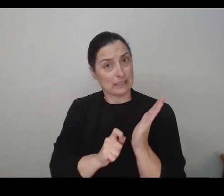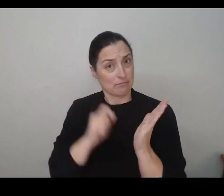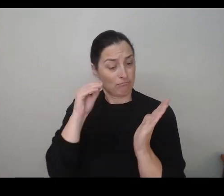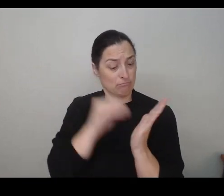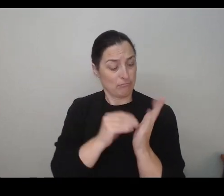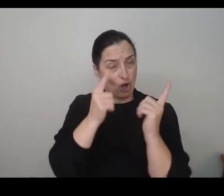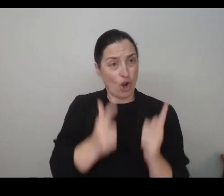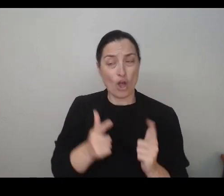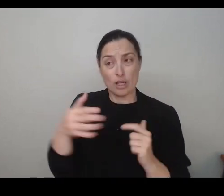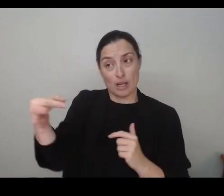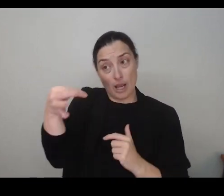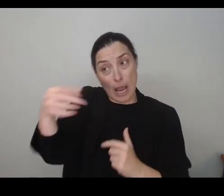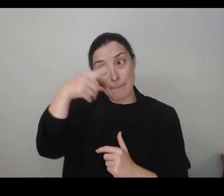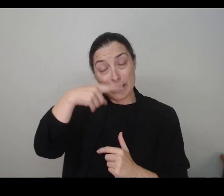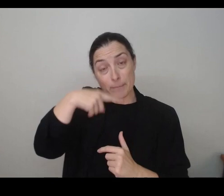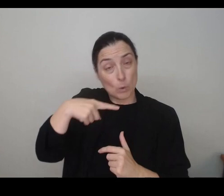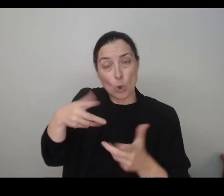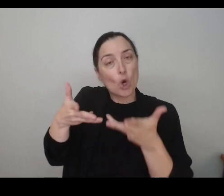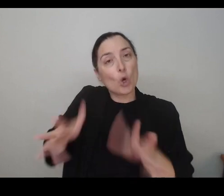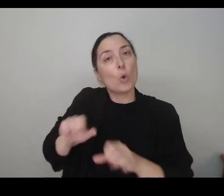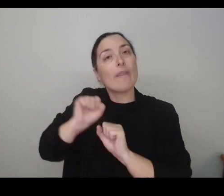were losing their own culture and he was saying that,